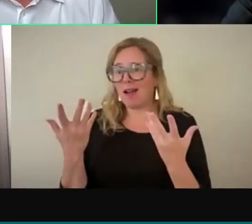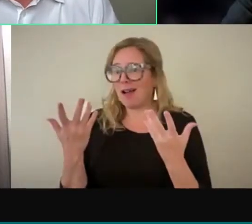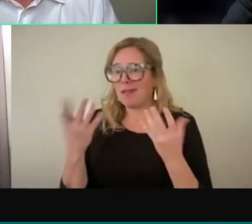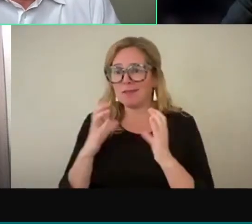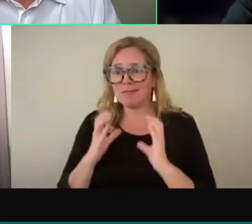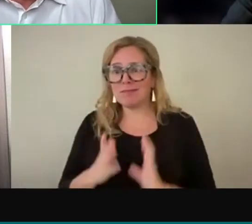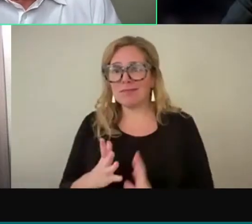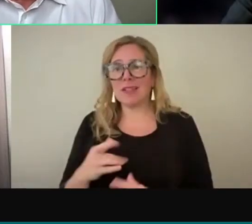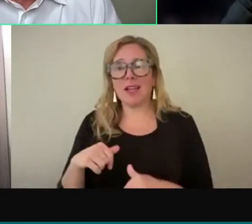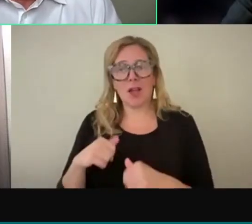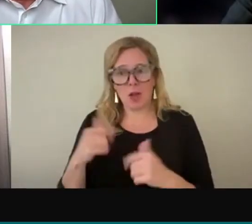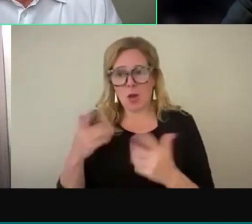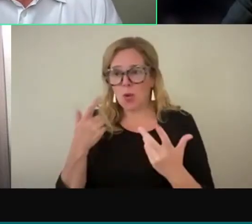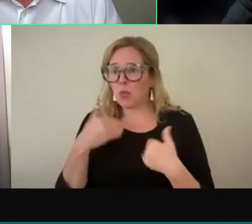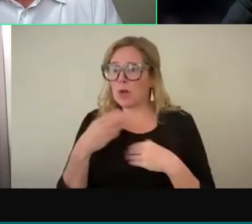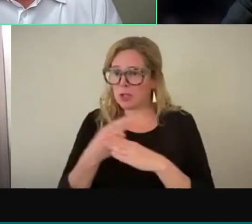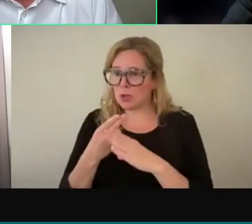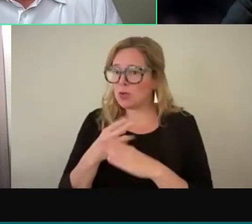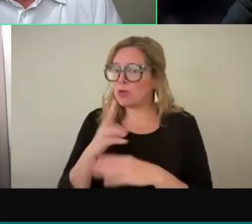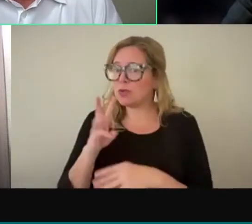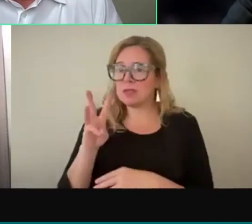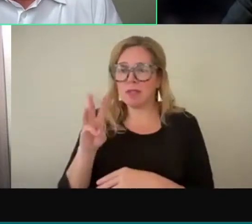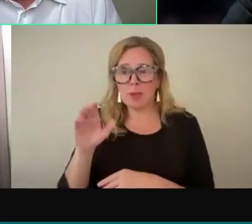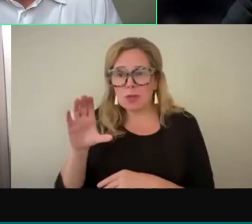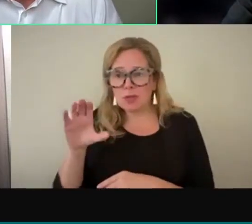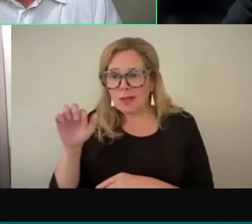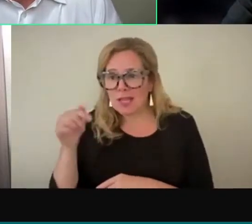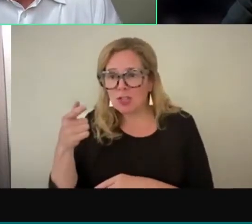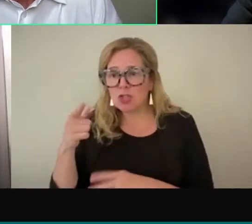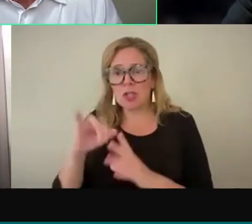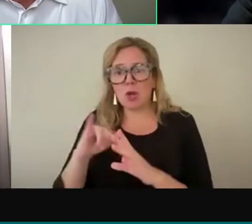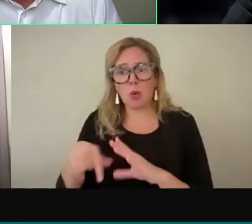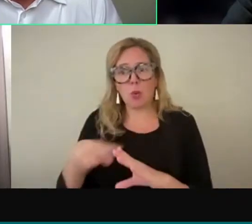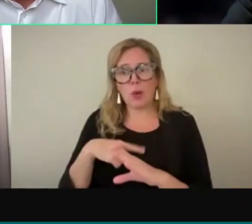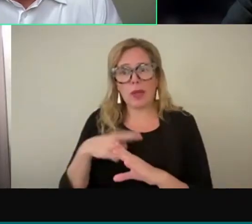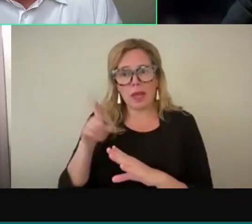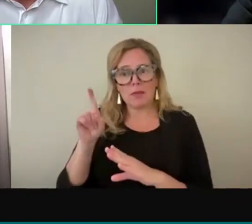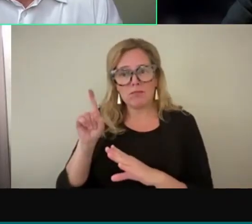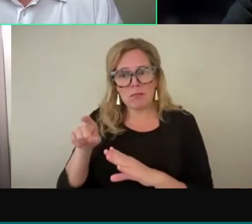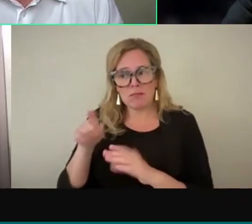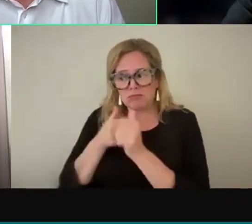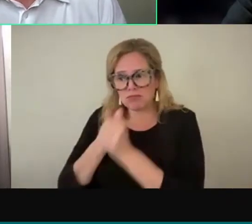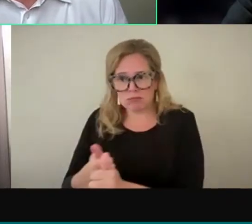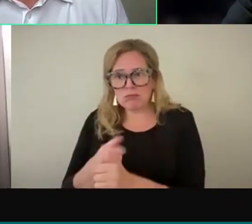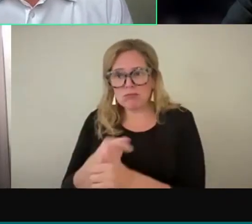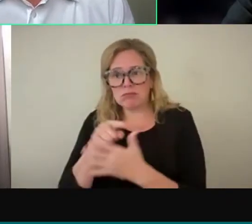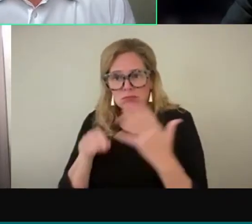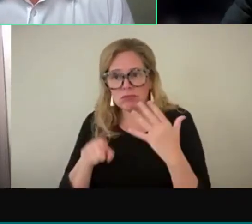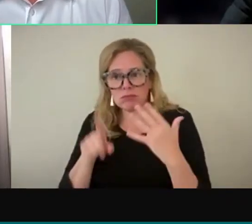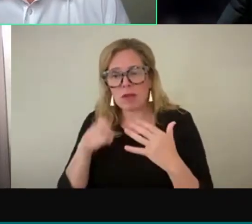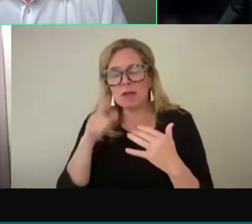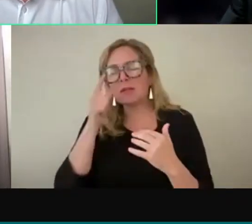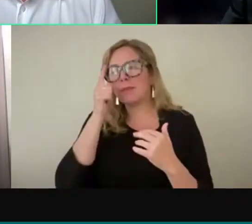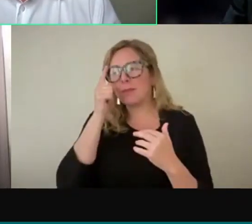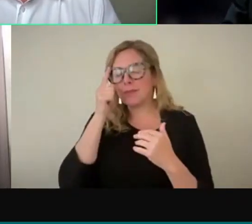and many of those others that need to be there. But then when you bring telehealth to the masses,